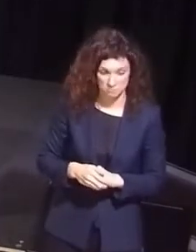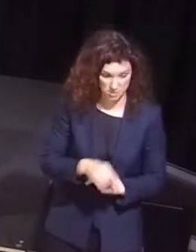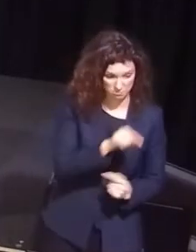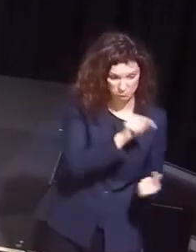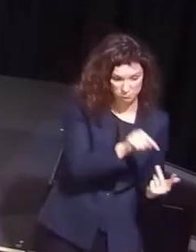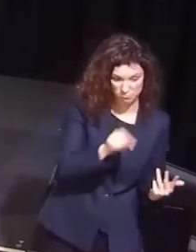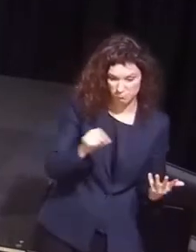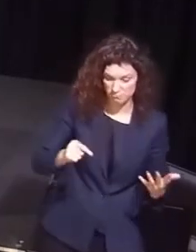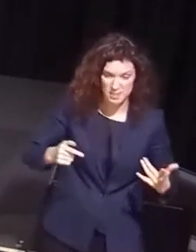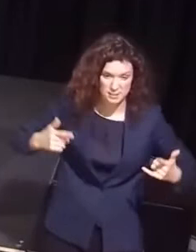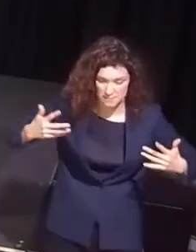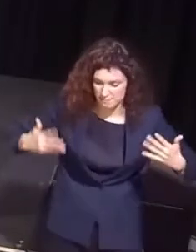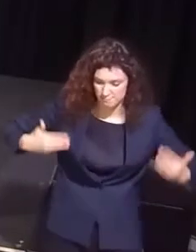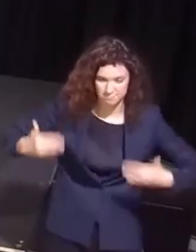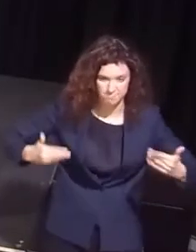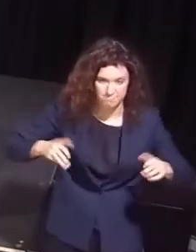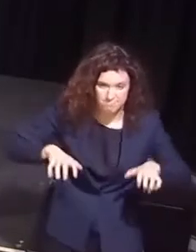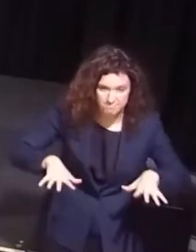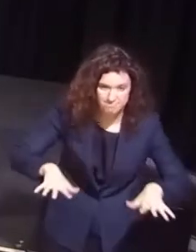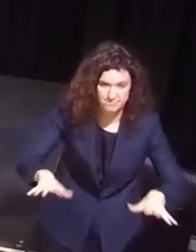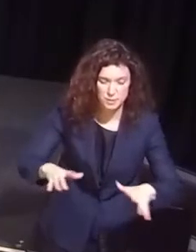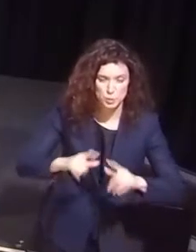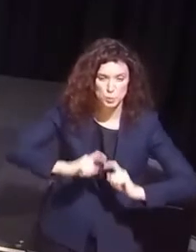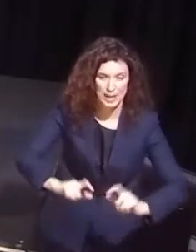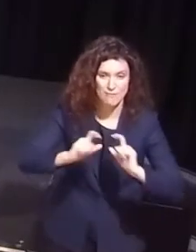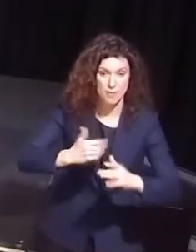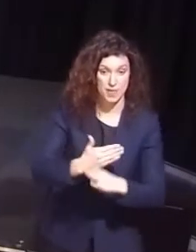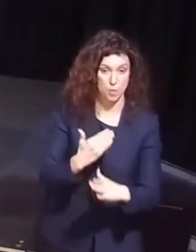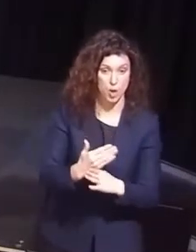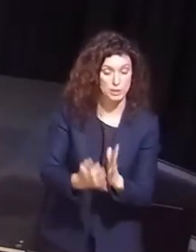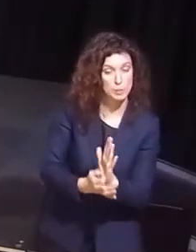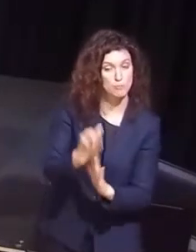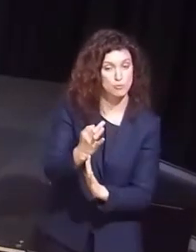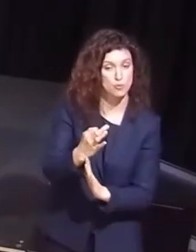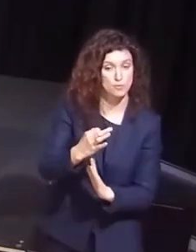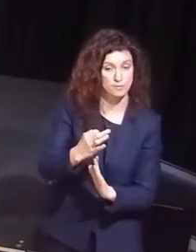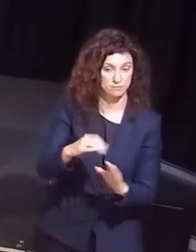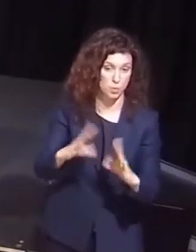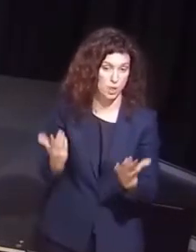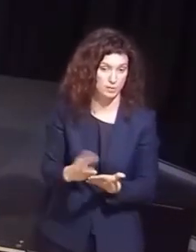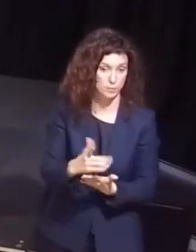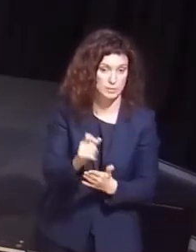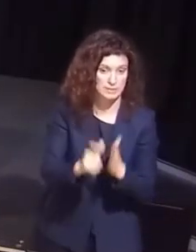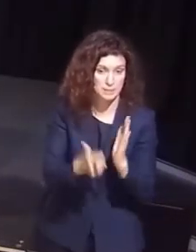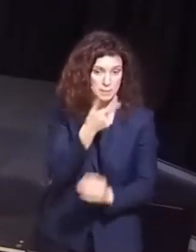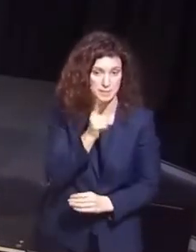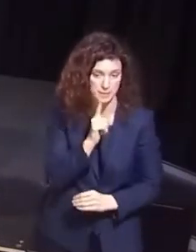a better and fairer place for disabled people to this day." The following is...